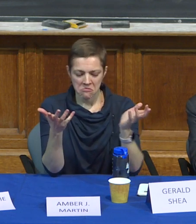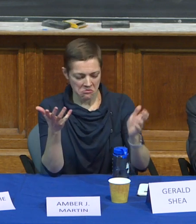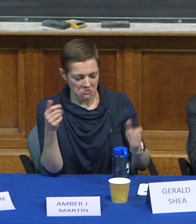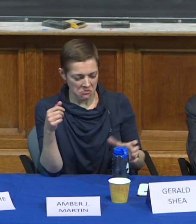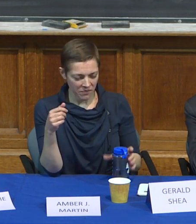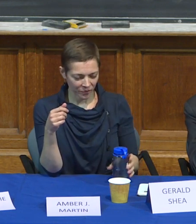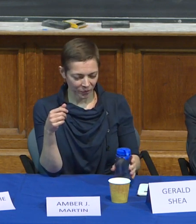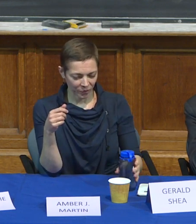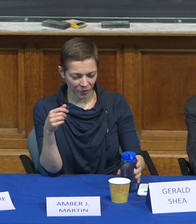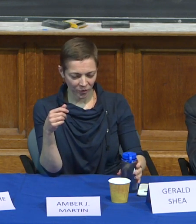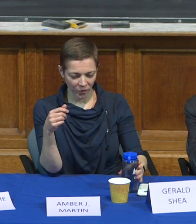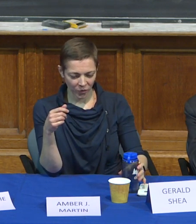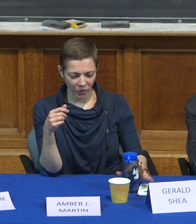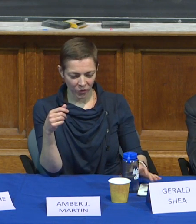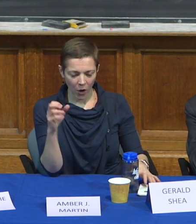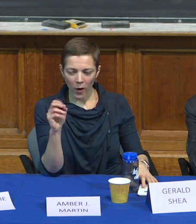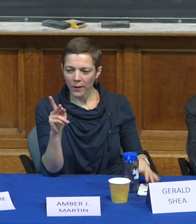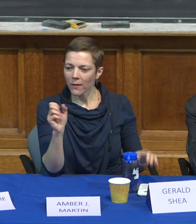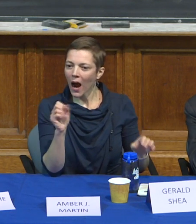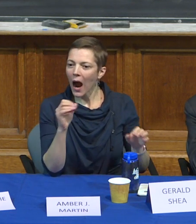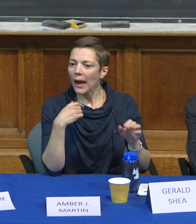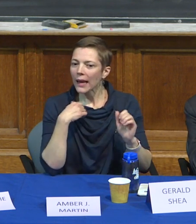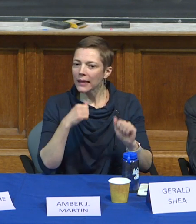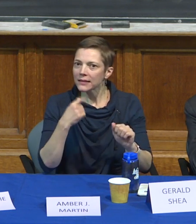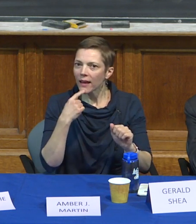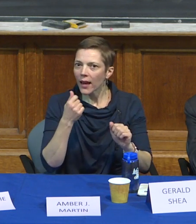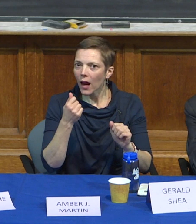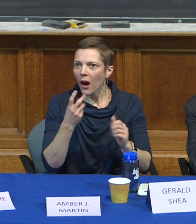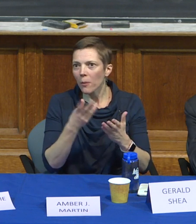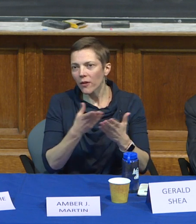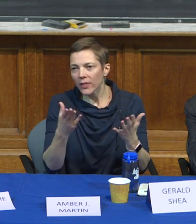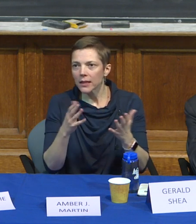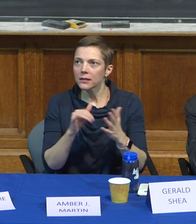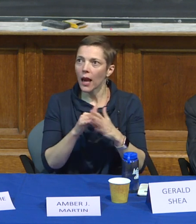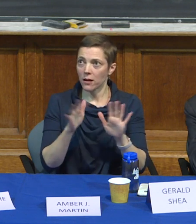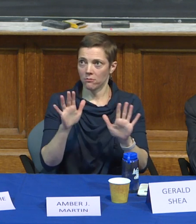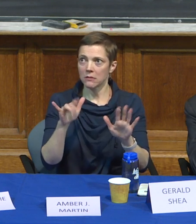[Interpreter] Okay, yes, I can say a couple of things.